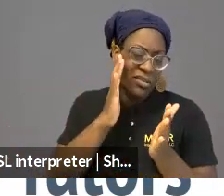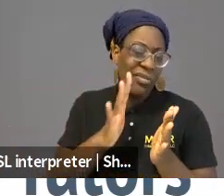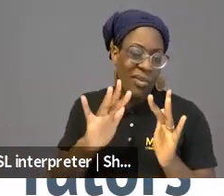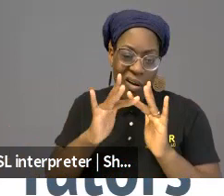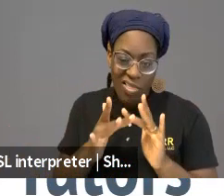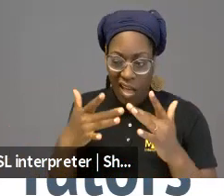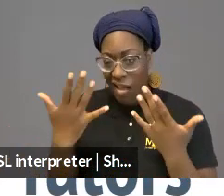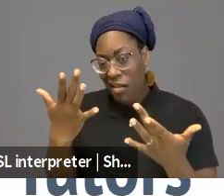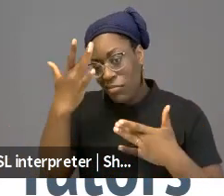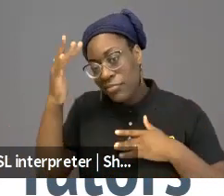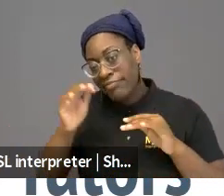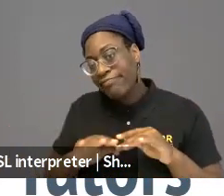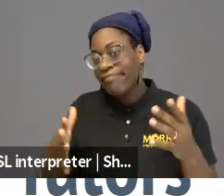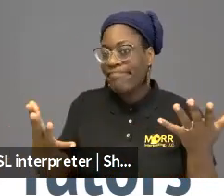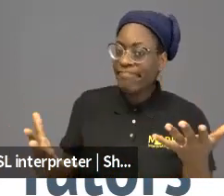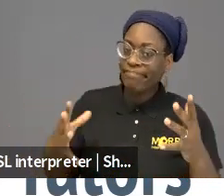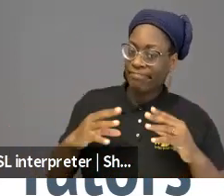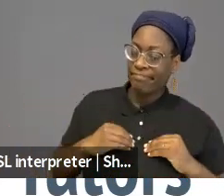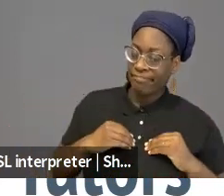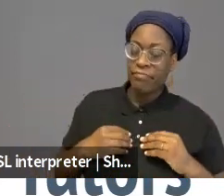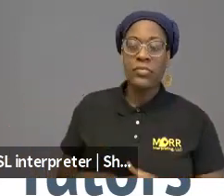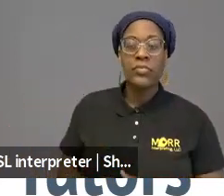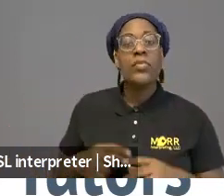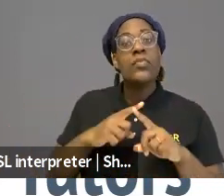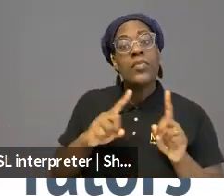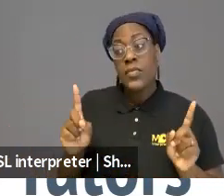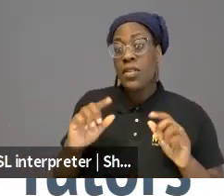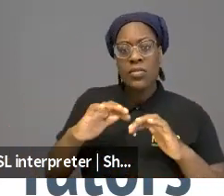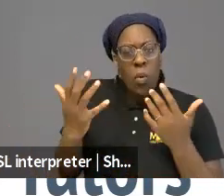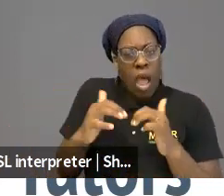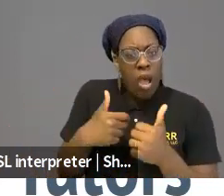and for anyone who isn't familiar with Slack, it's a desktop and phone application